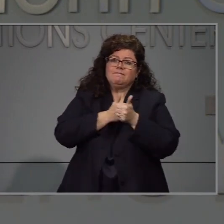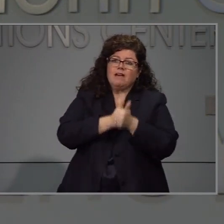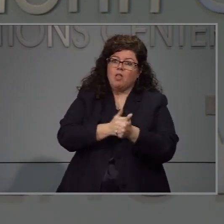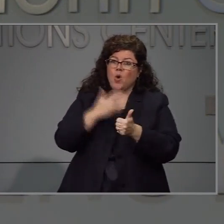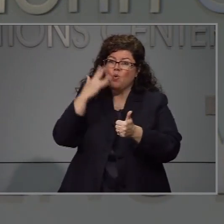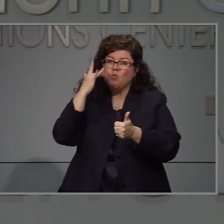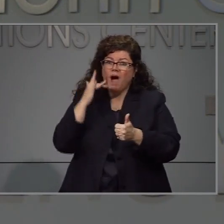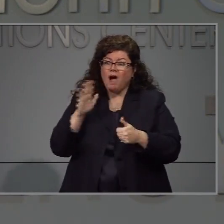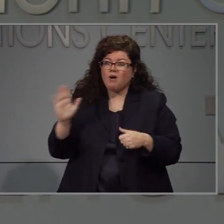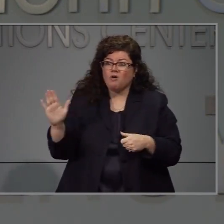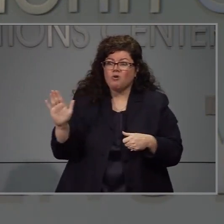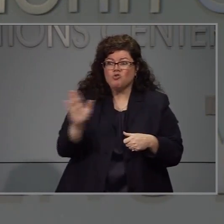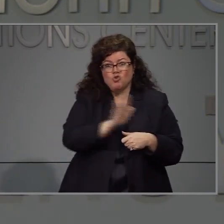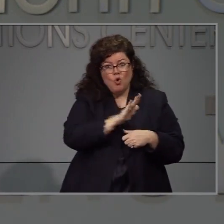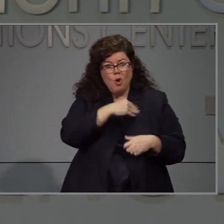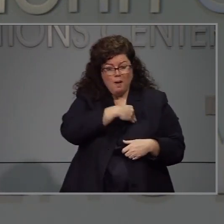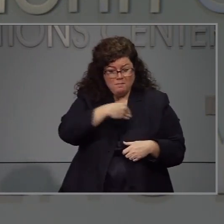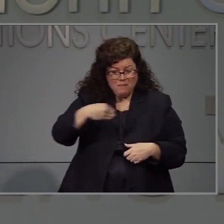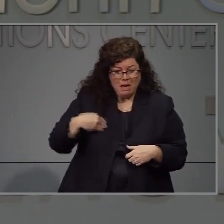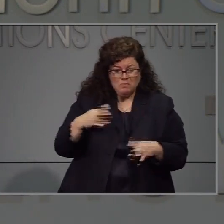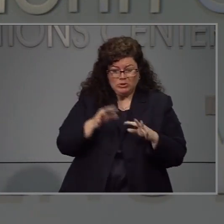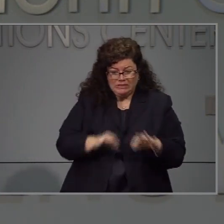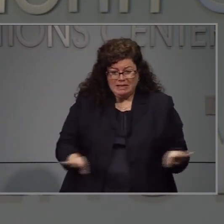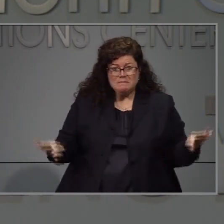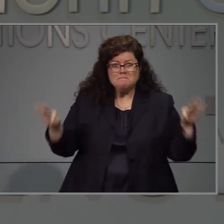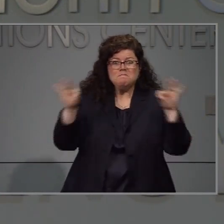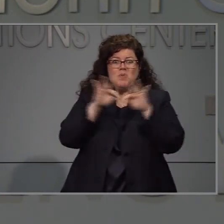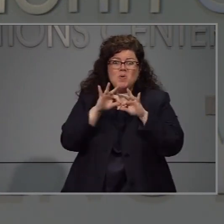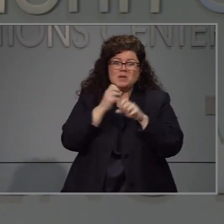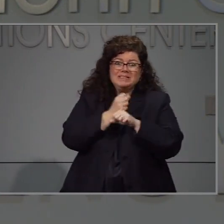WE THINK ARE IMPORTANT. I HOPE THAT CONGREGATIONS AND LEADERS THROUGHOUT NORTH CAROLINA. WILL THINK TWICE ABOUT WHAT